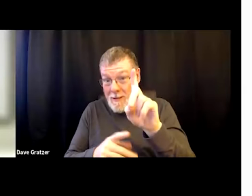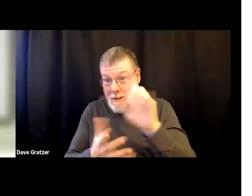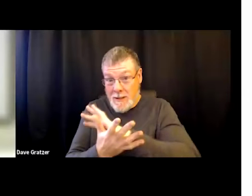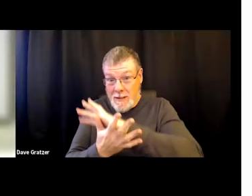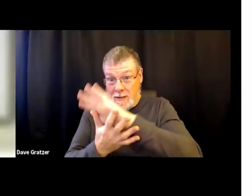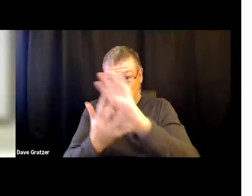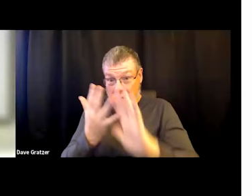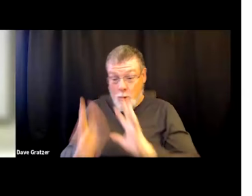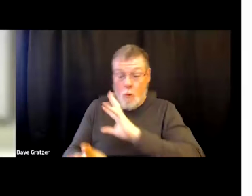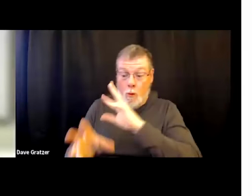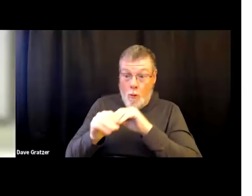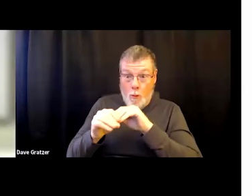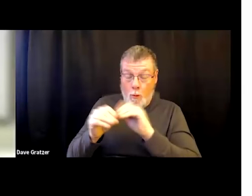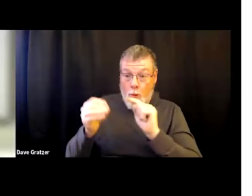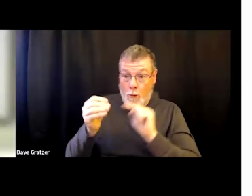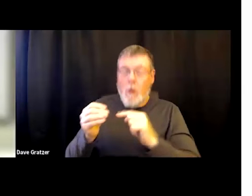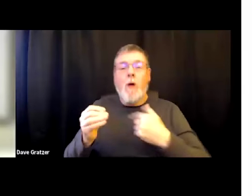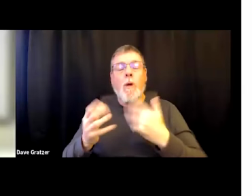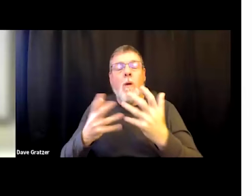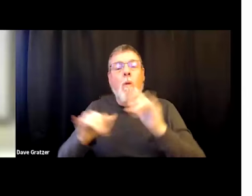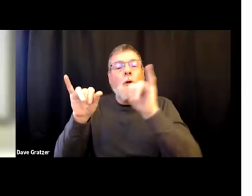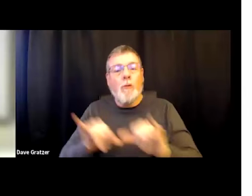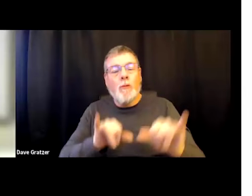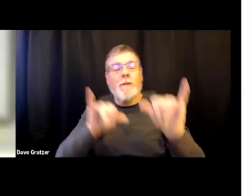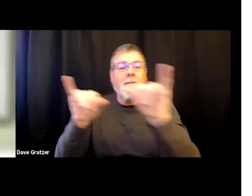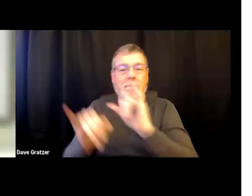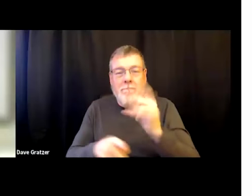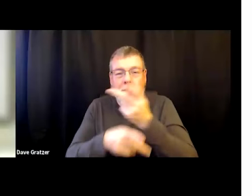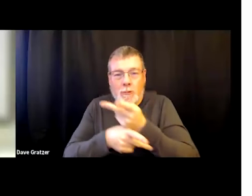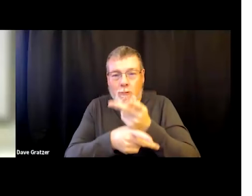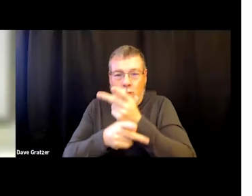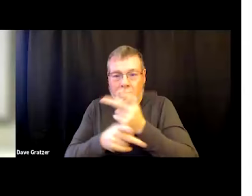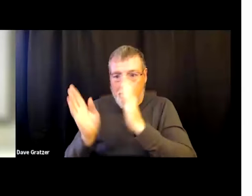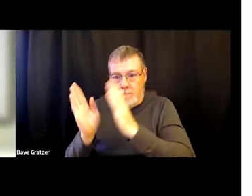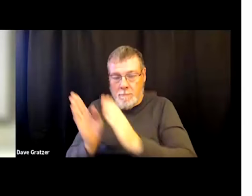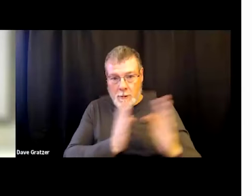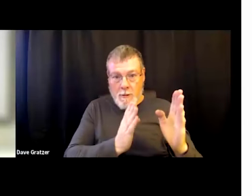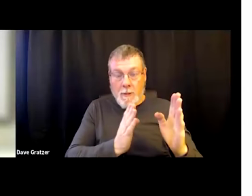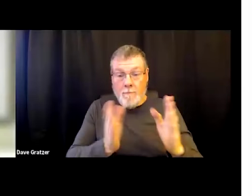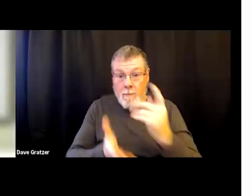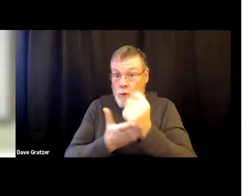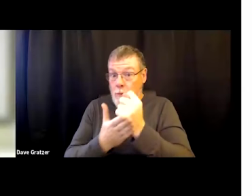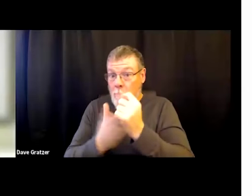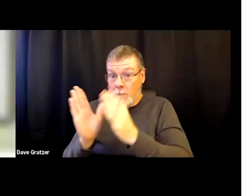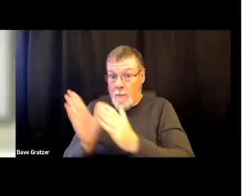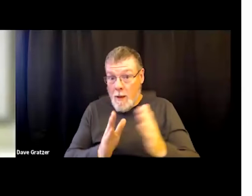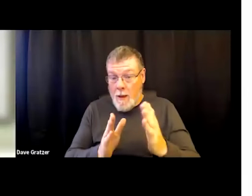we wanna have a unified supervision plan, a treatment plan that's aligned